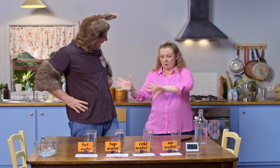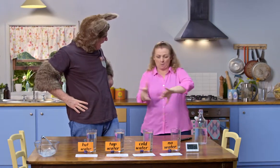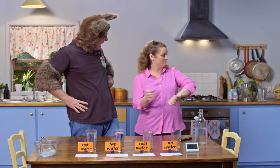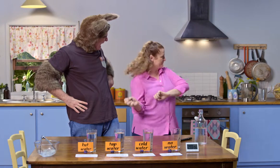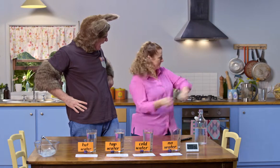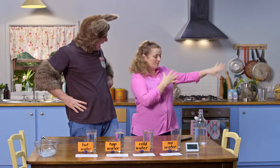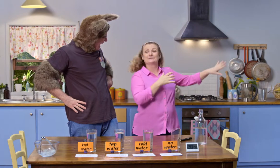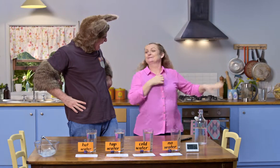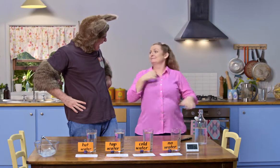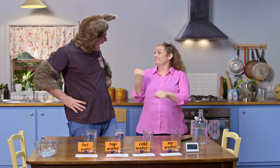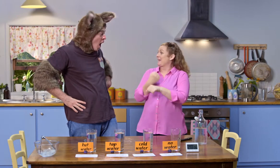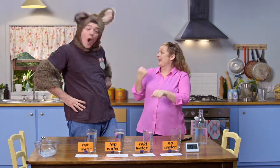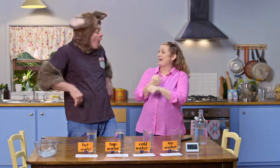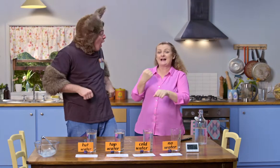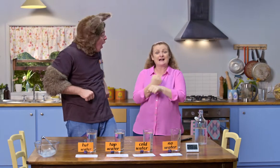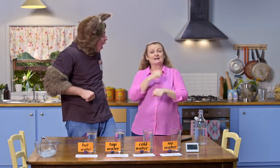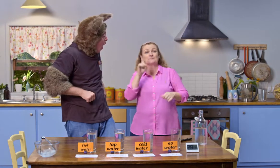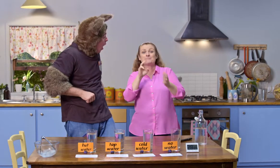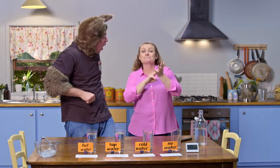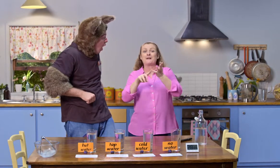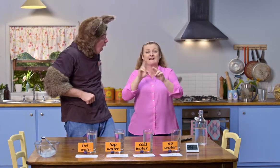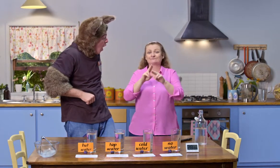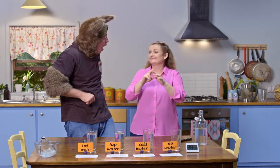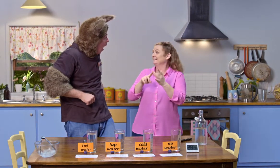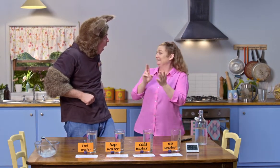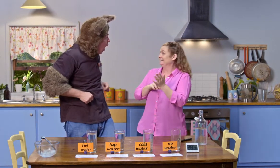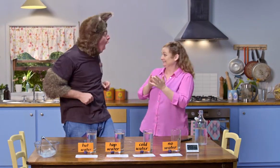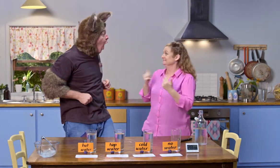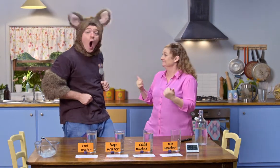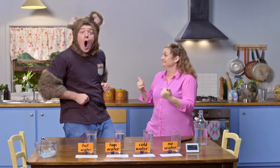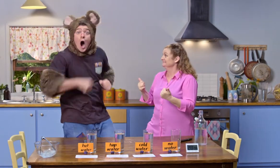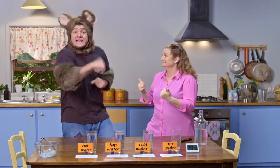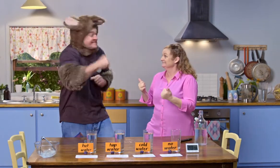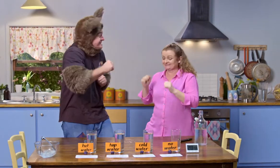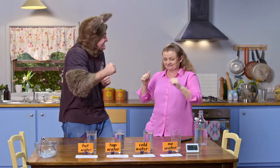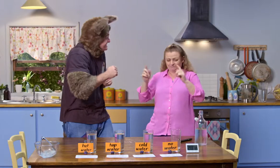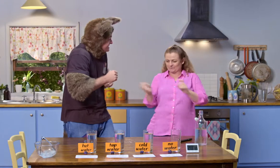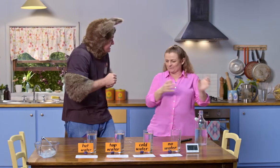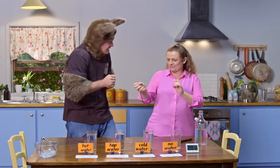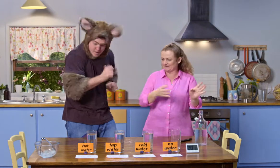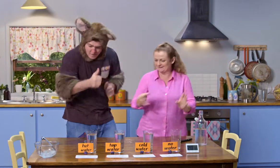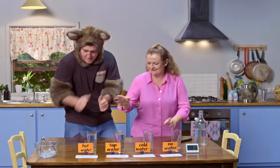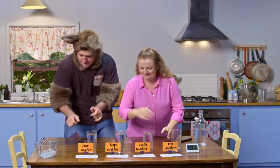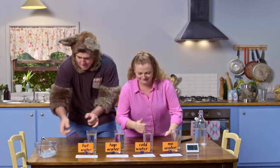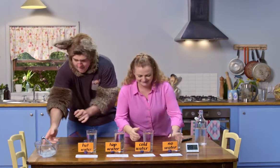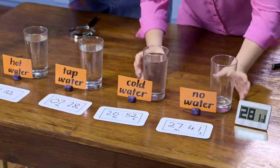Well, why don't we clean this up and I can get ready to make our muffins? Oh, yeah! Alright, let's put this away.